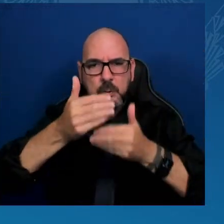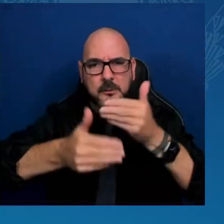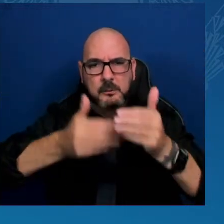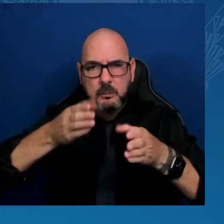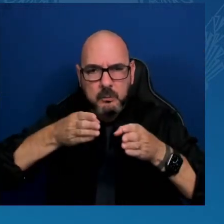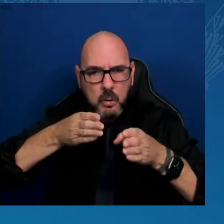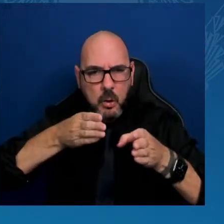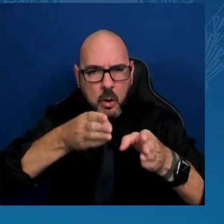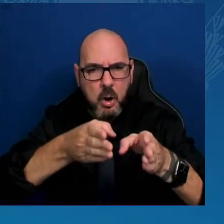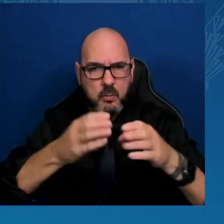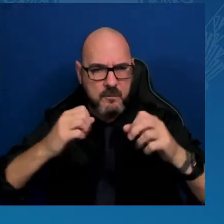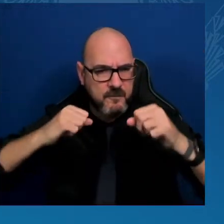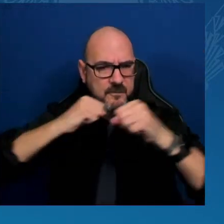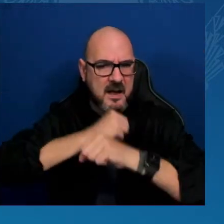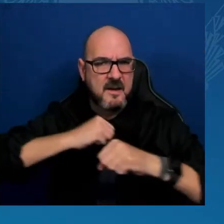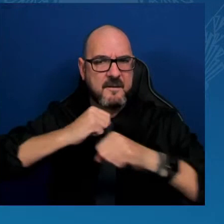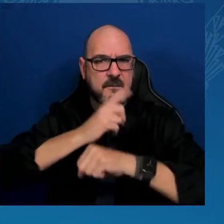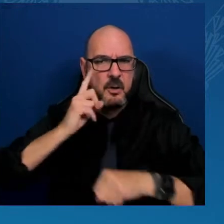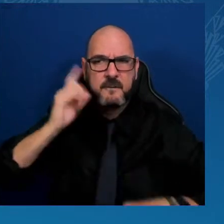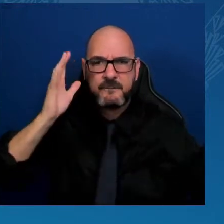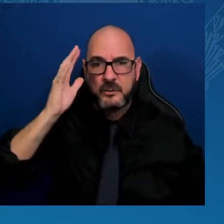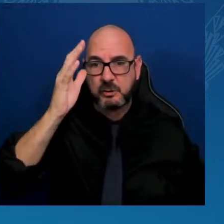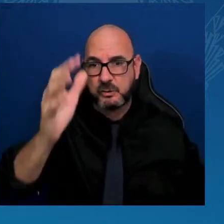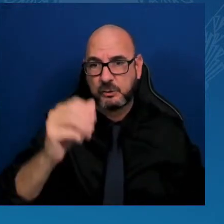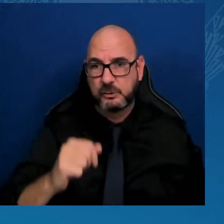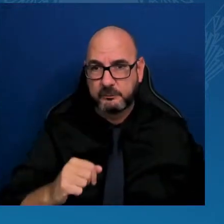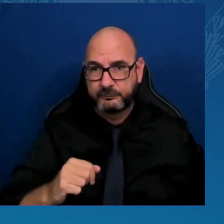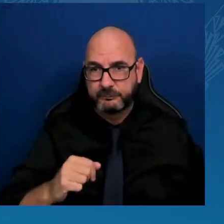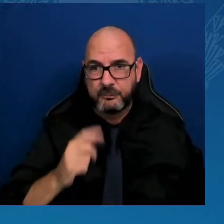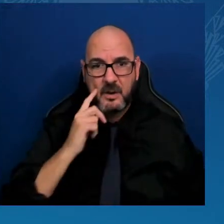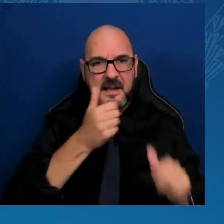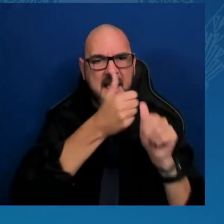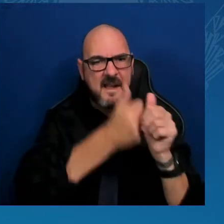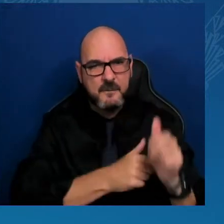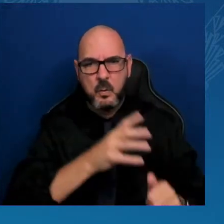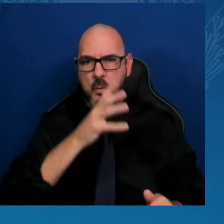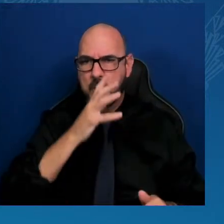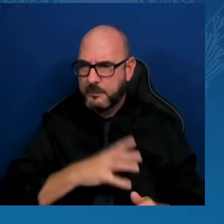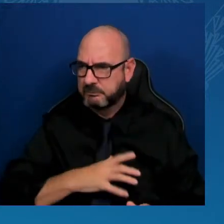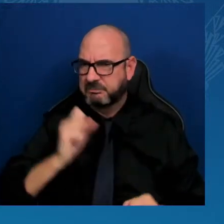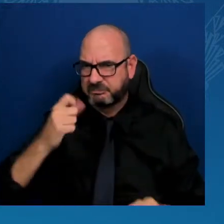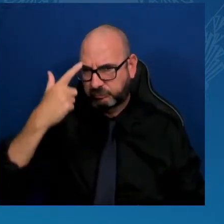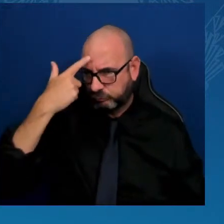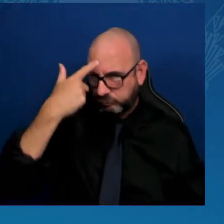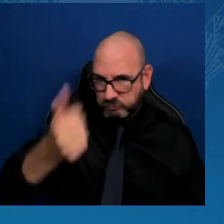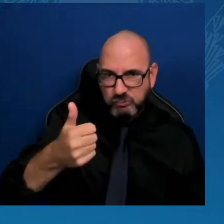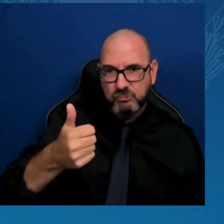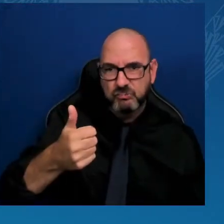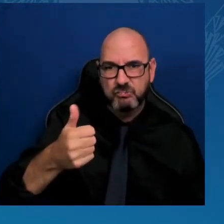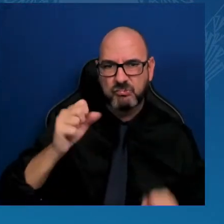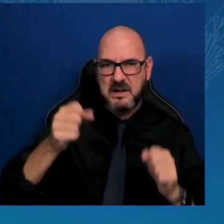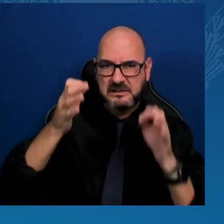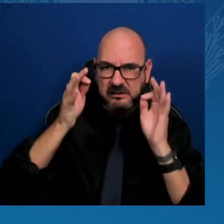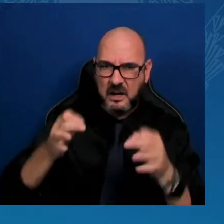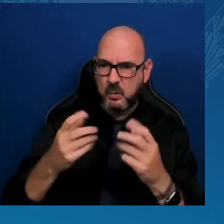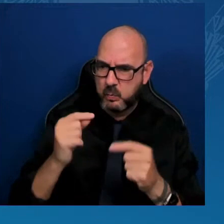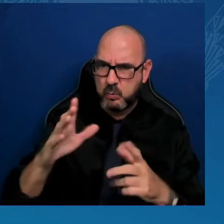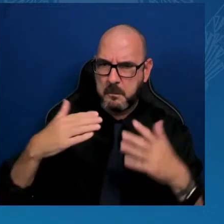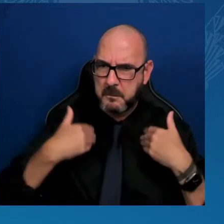where every woman has the freedom to make decisions about her own body, where every voter has the freedom to make their voice heard,